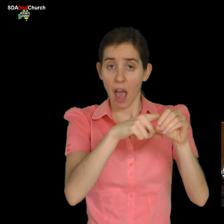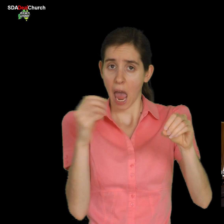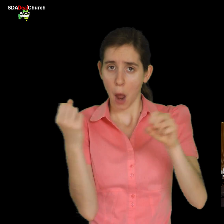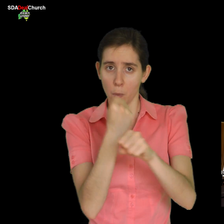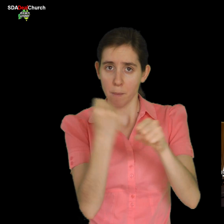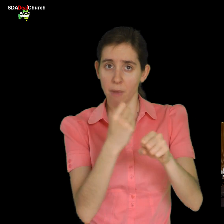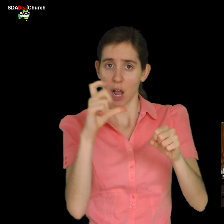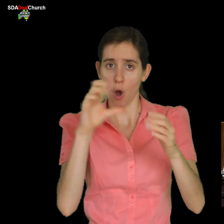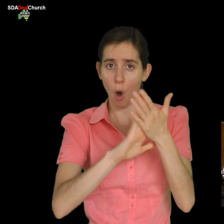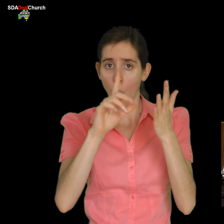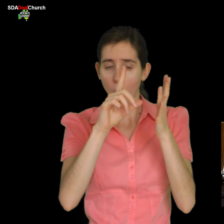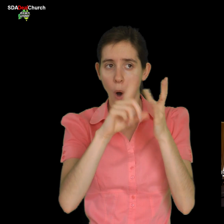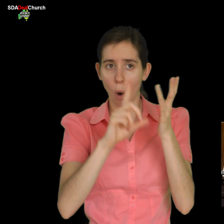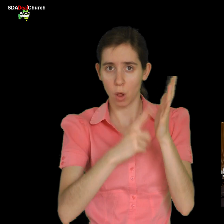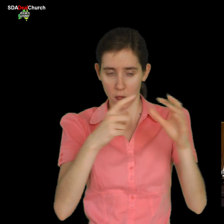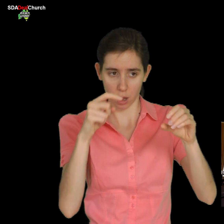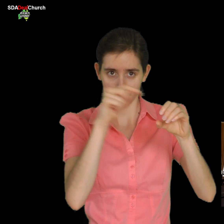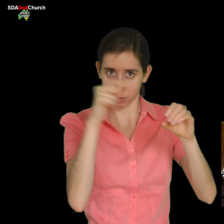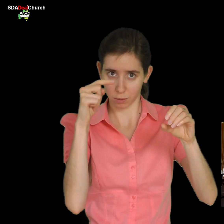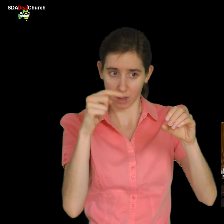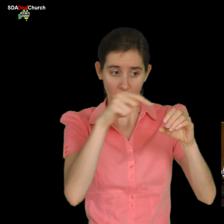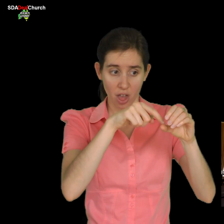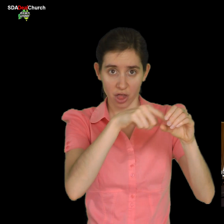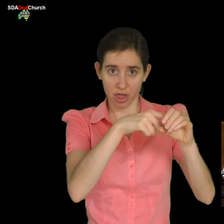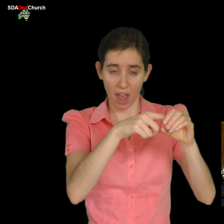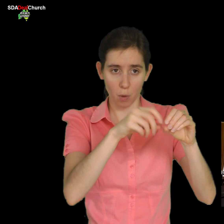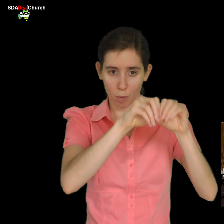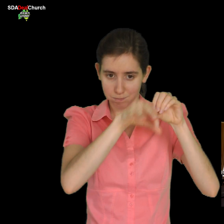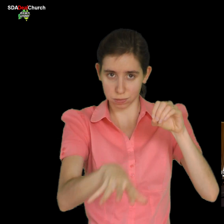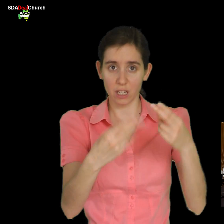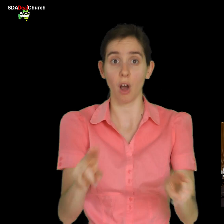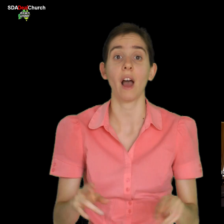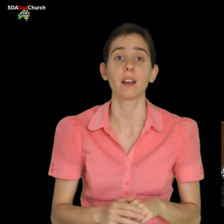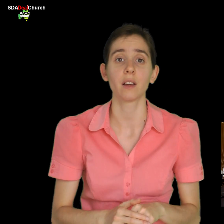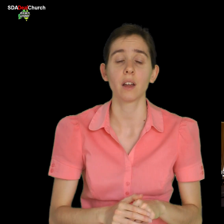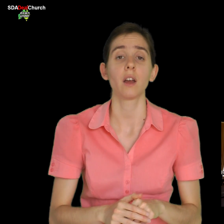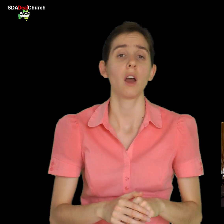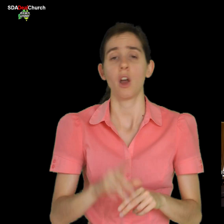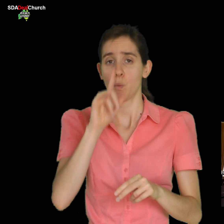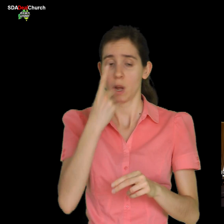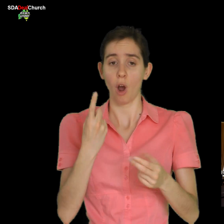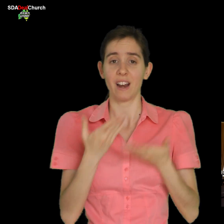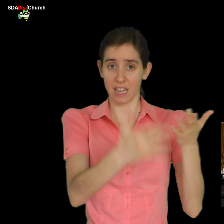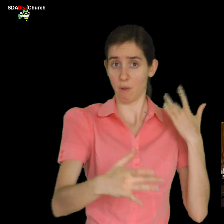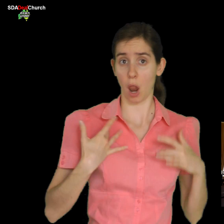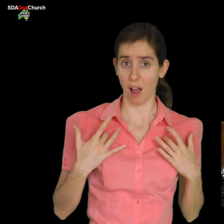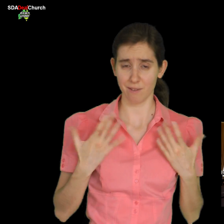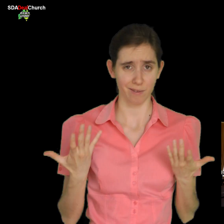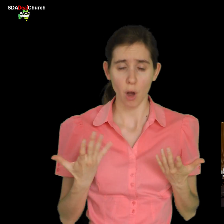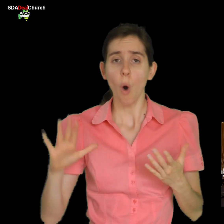will die. No human can make it come back to life. All the chemical components are